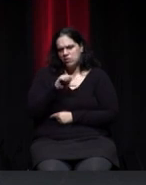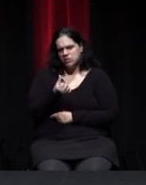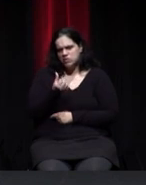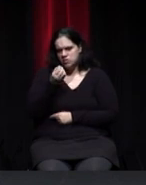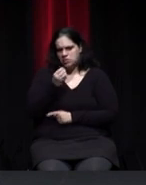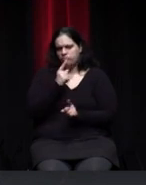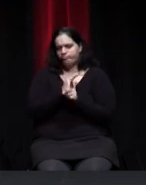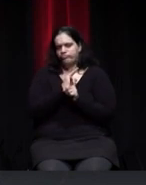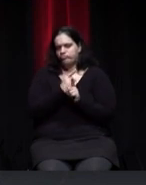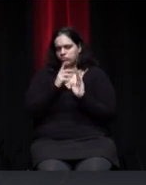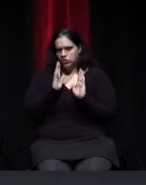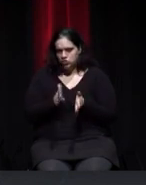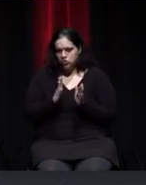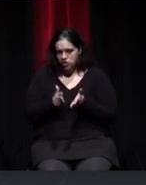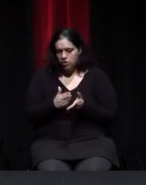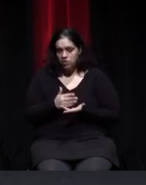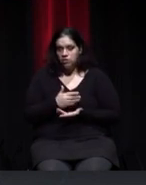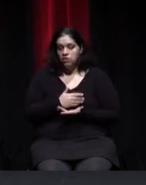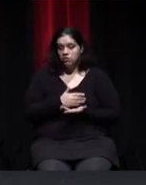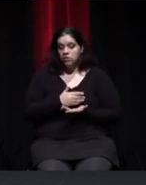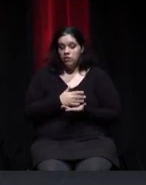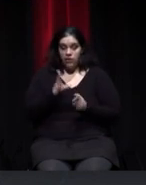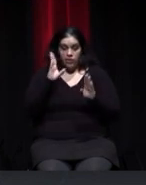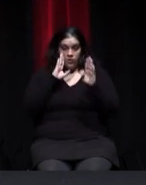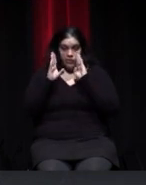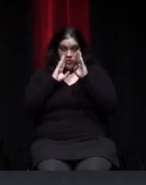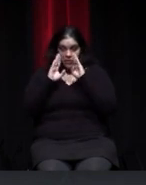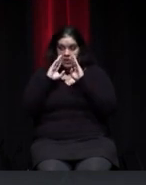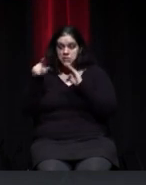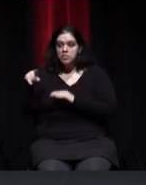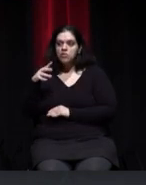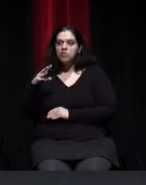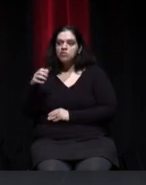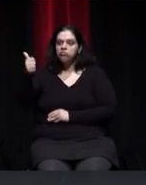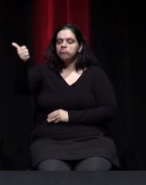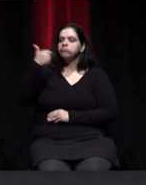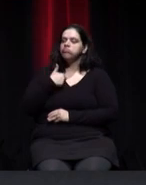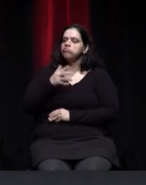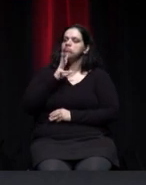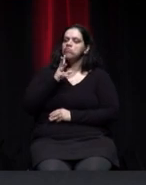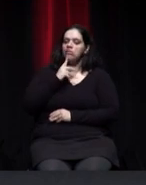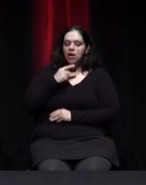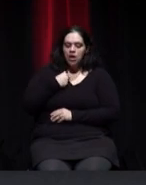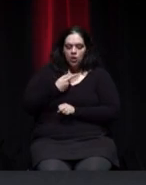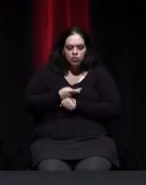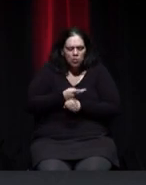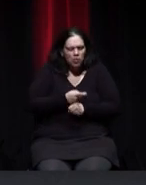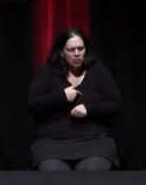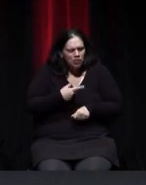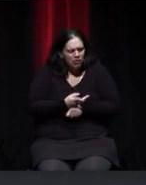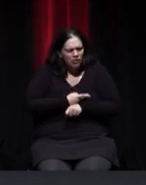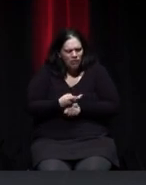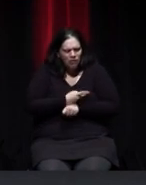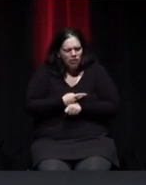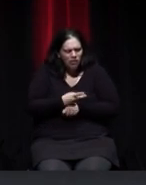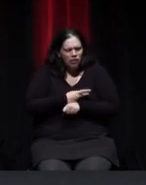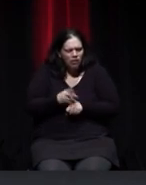Suddenly Facebook knows better than you, what you're looking for is what you want.